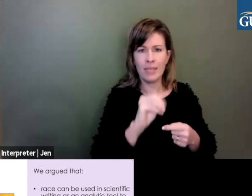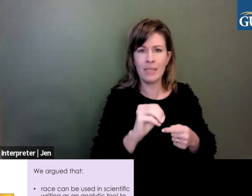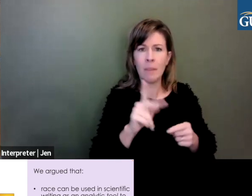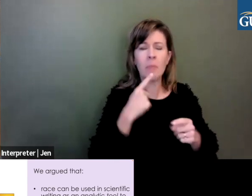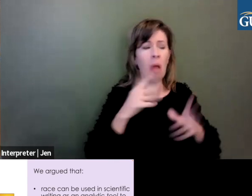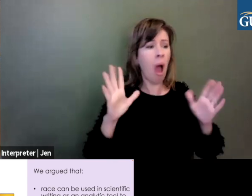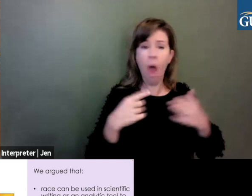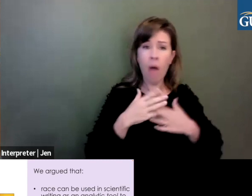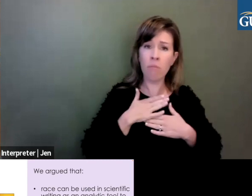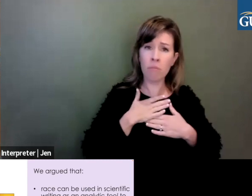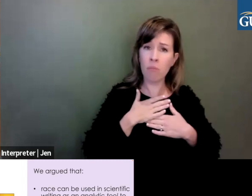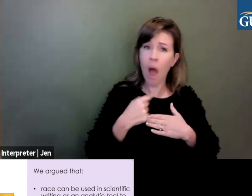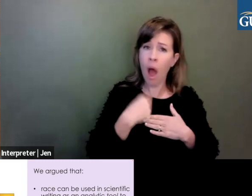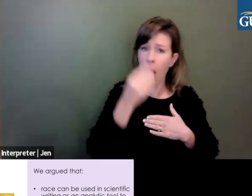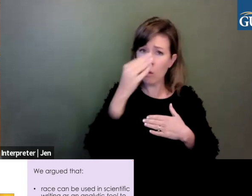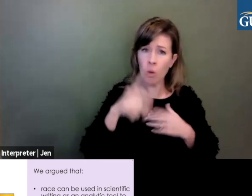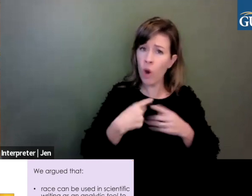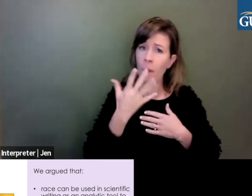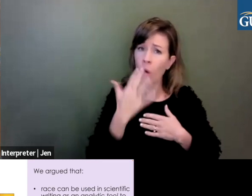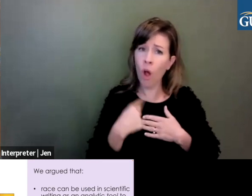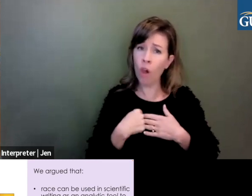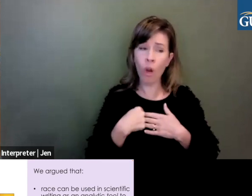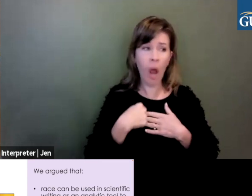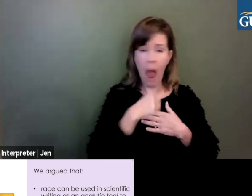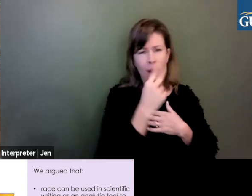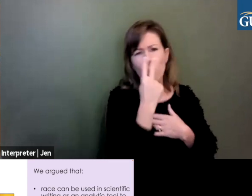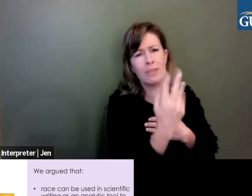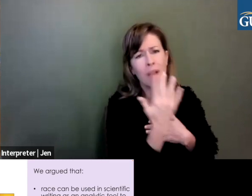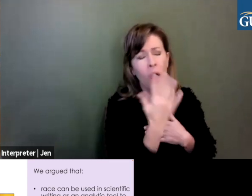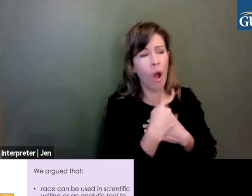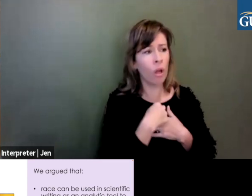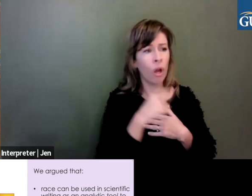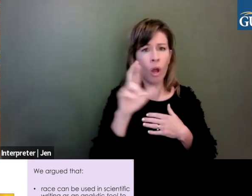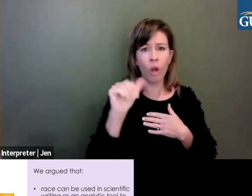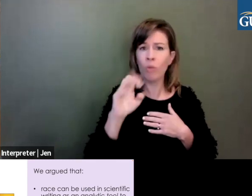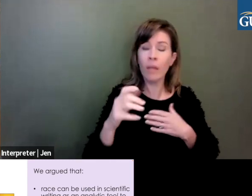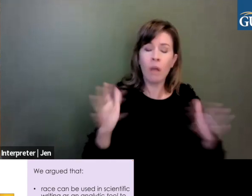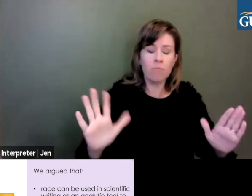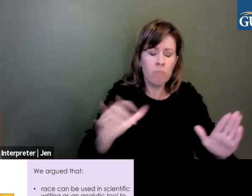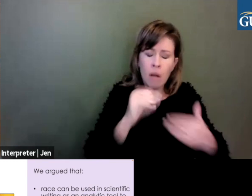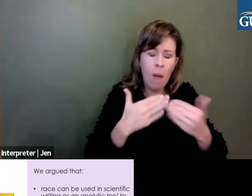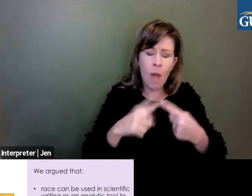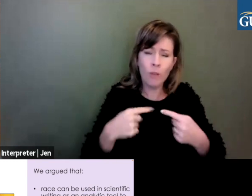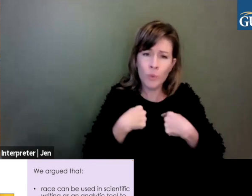don't see color, or race doesn 't really matter to me. So in that way, race was almost thought about as like outside